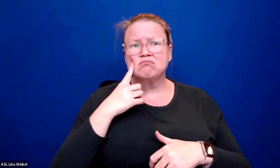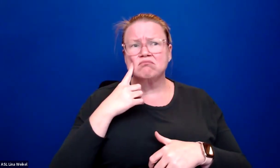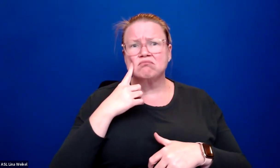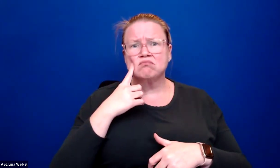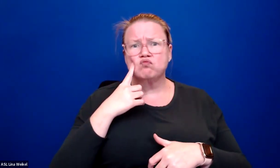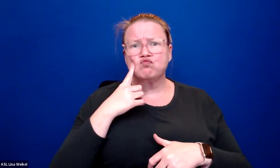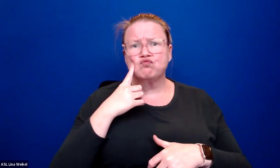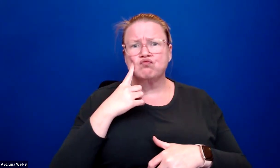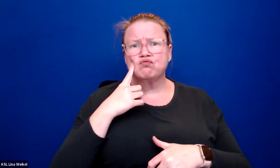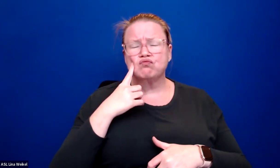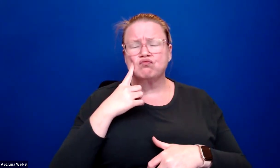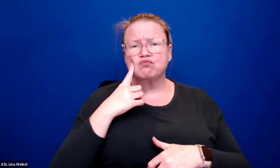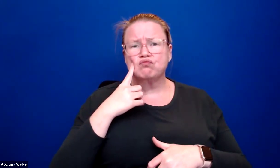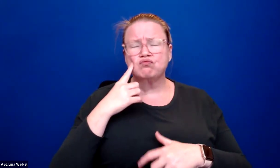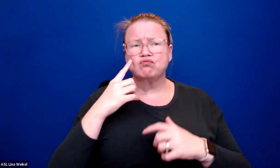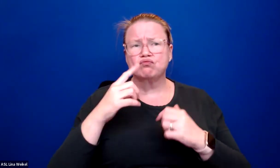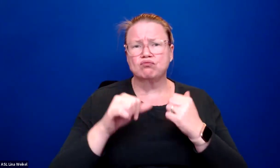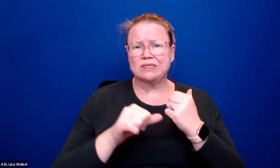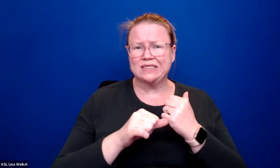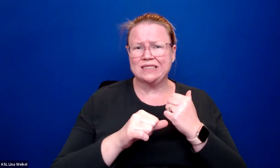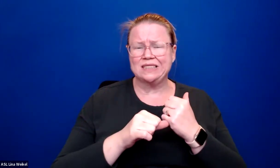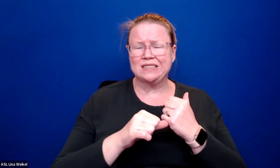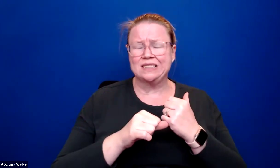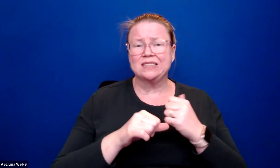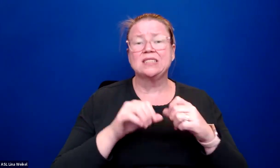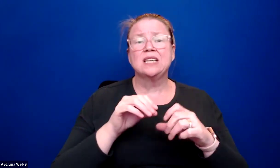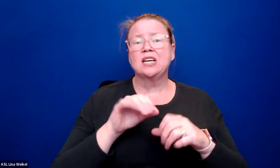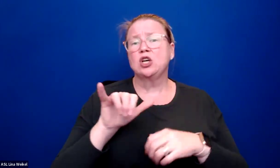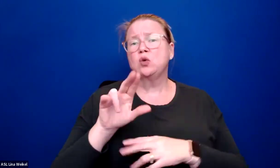Elissa w/ APRIL: assist in Yuma Arizona